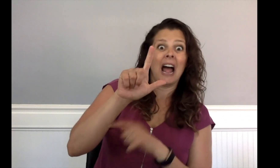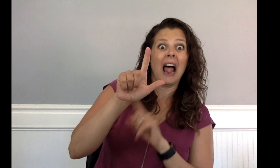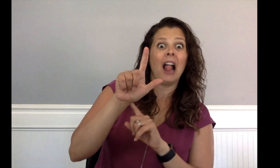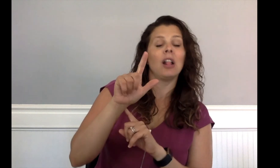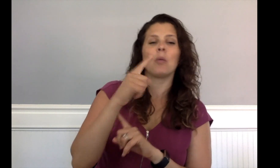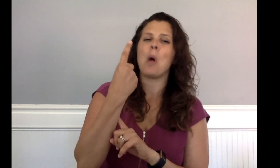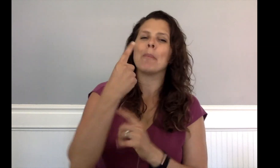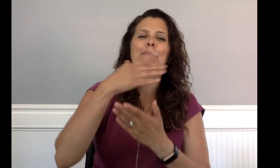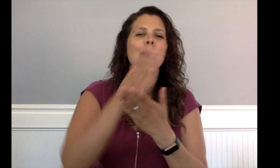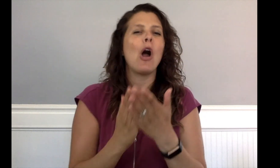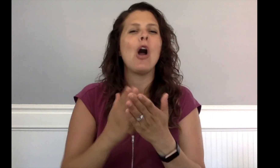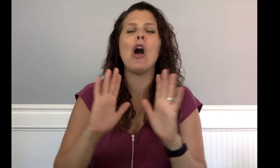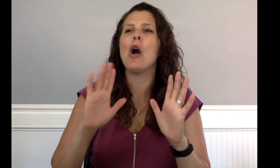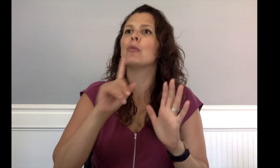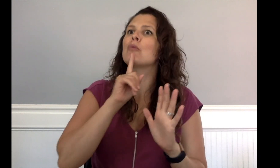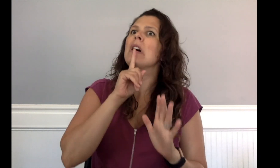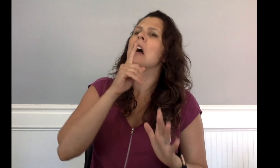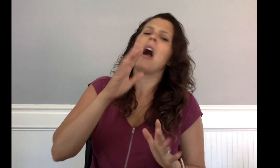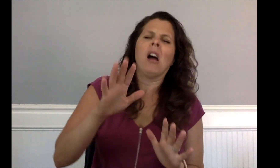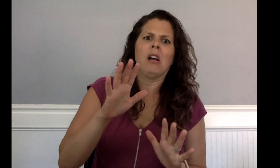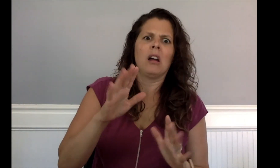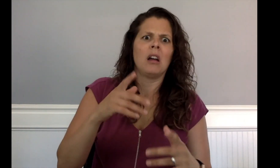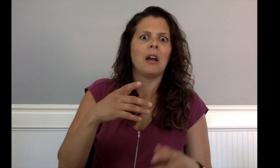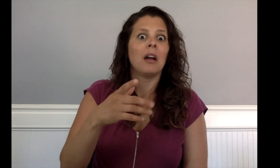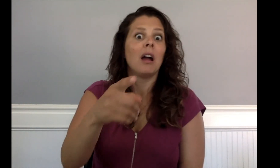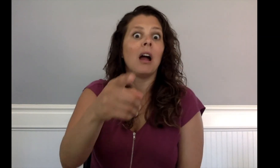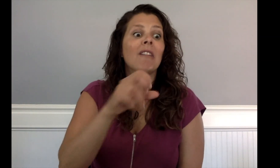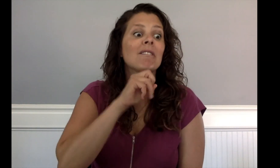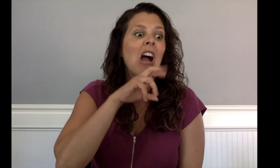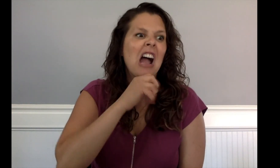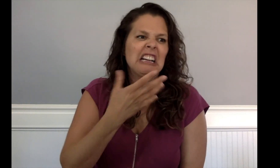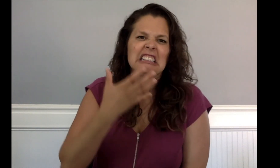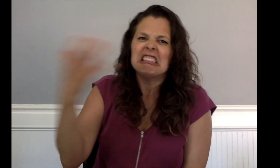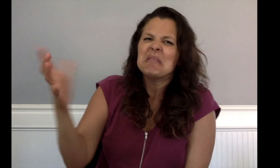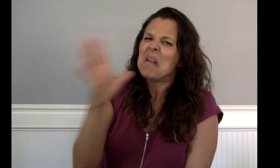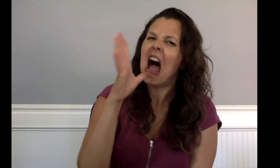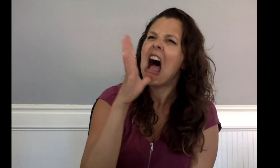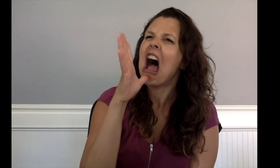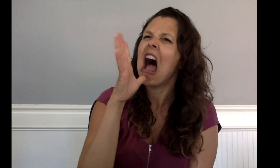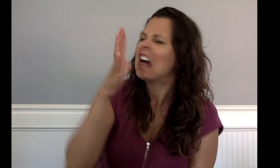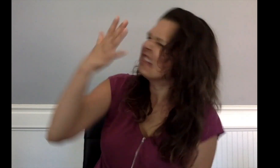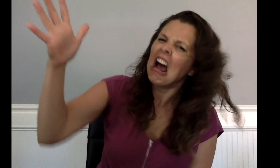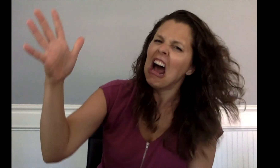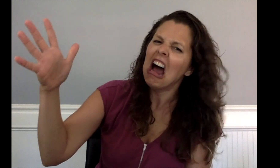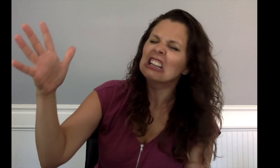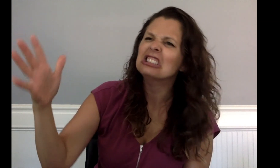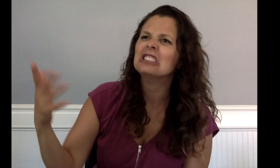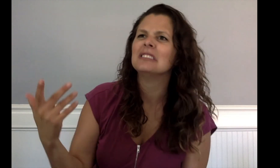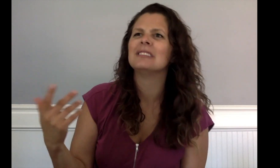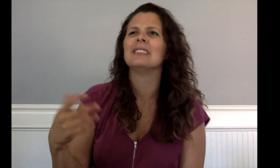has explained that signs are only part of ASL—” “Mom!” exclaimed Frog.